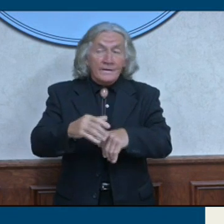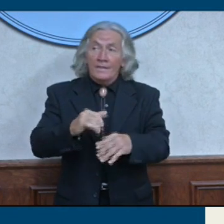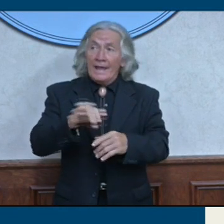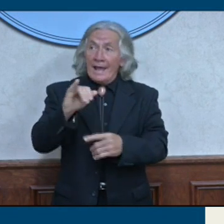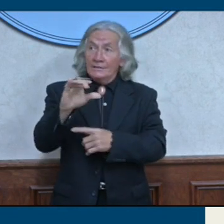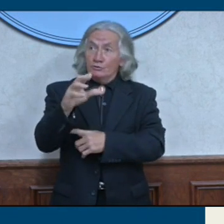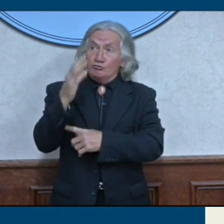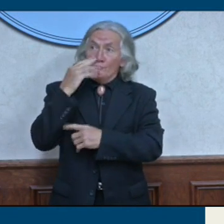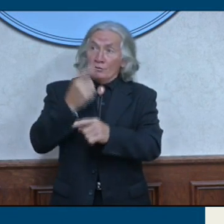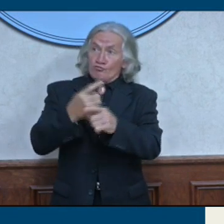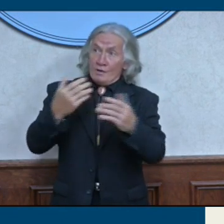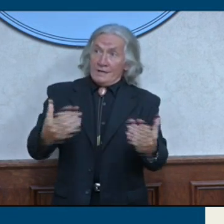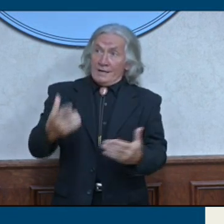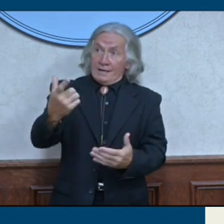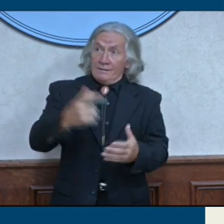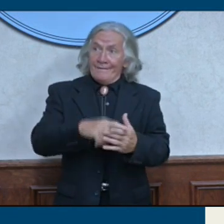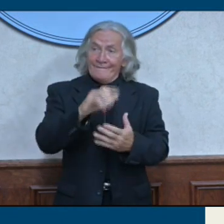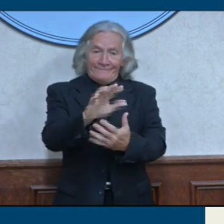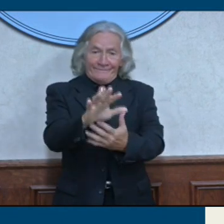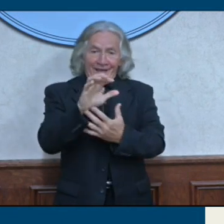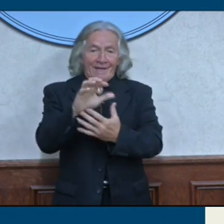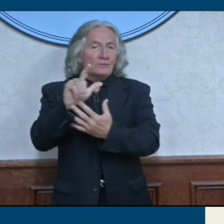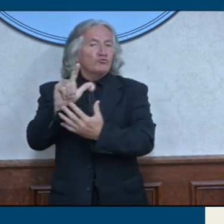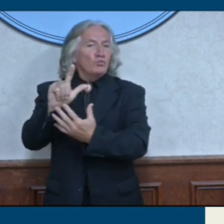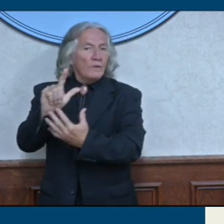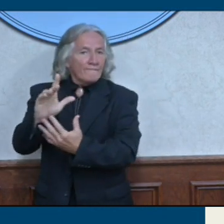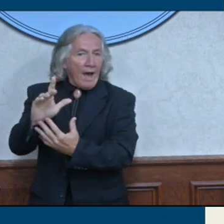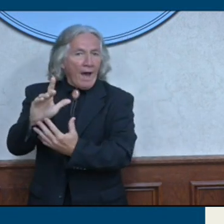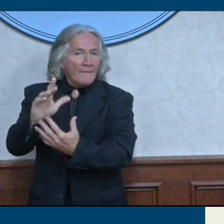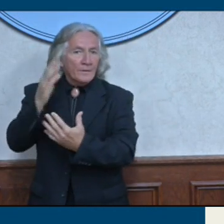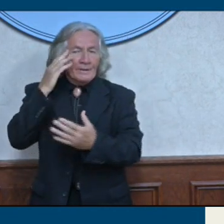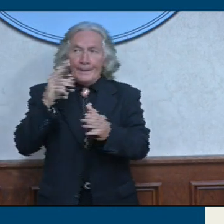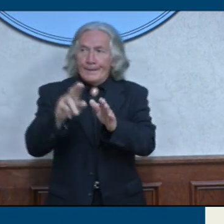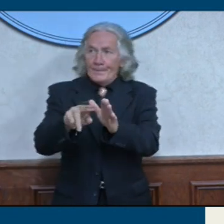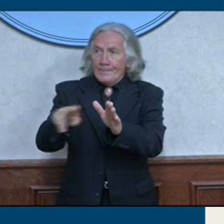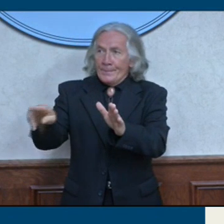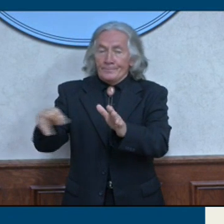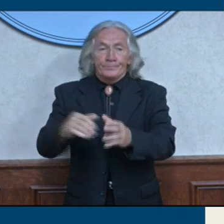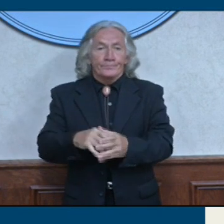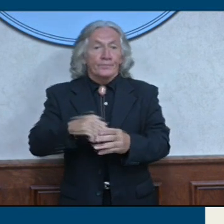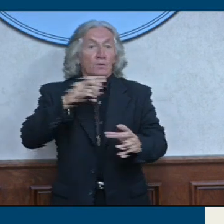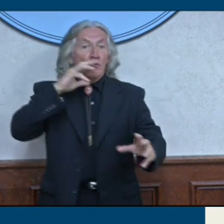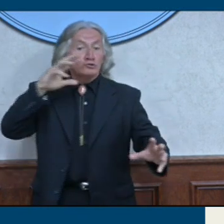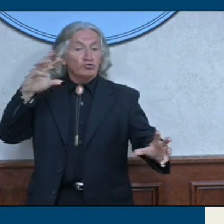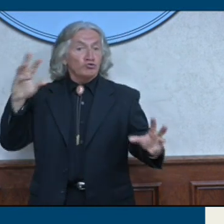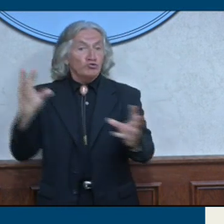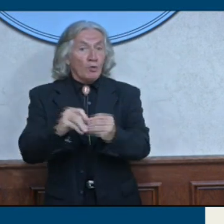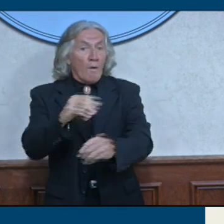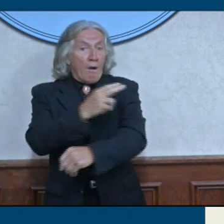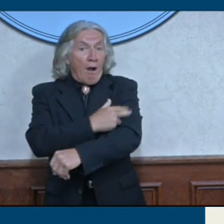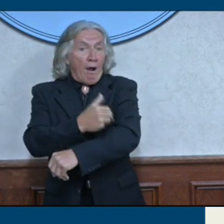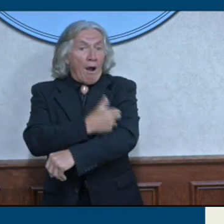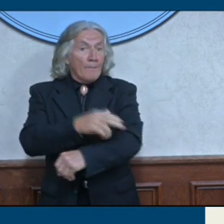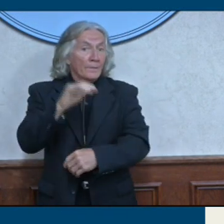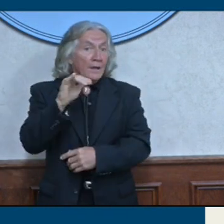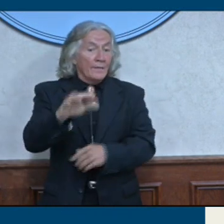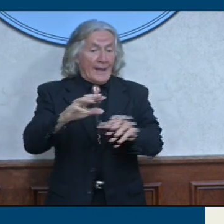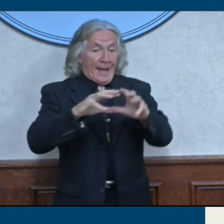AVAILABLE WHICH COMES TO ABOUT 3400 VETS THE TOTAL ICU BEDS AVAILABLE AGAIN THESE ARE UNUSED ICU BEDS AT THIS POINT